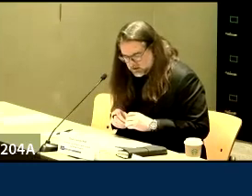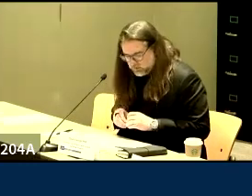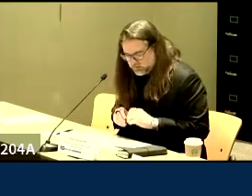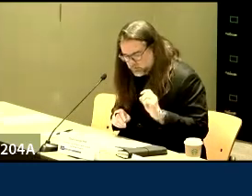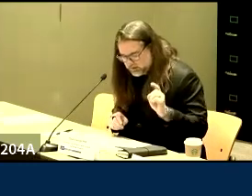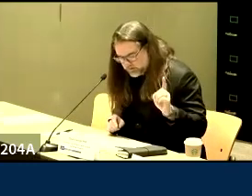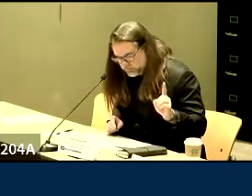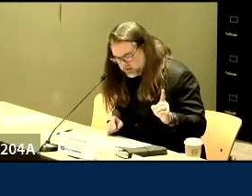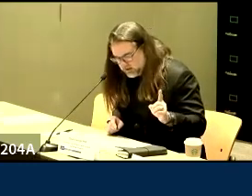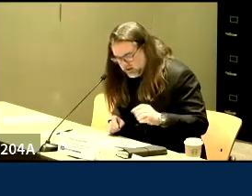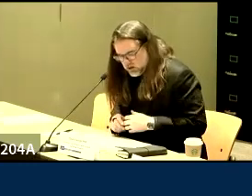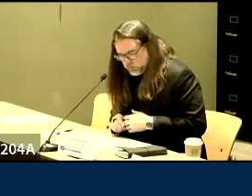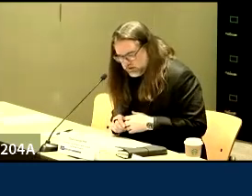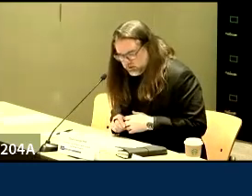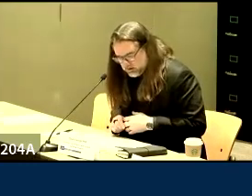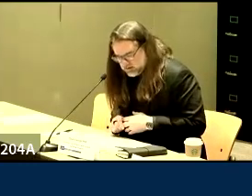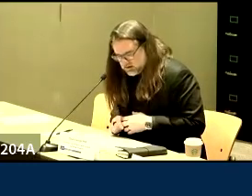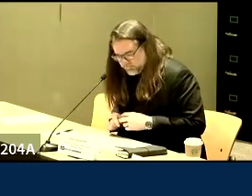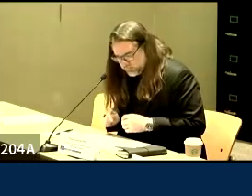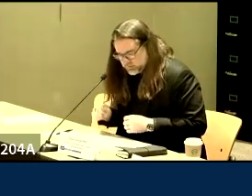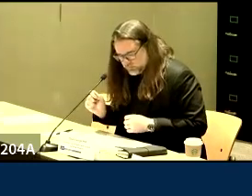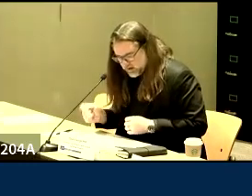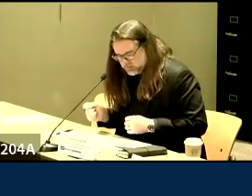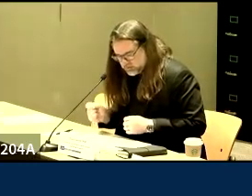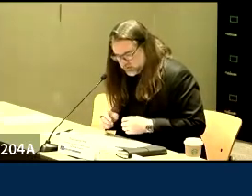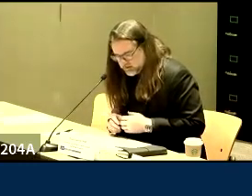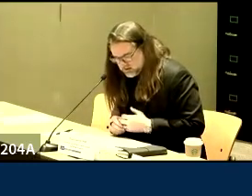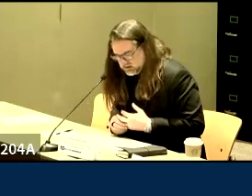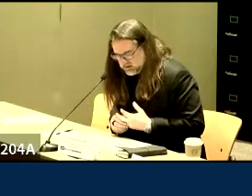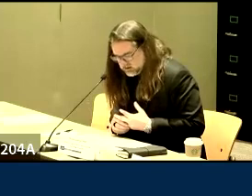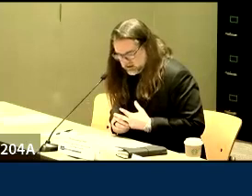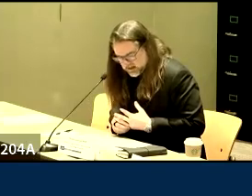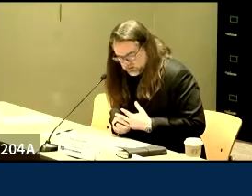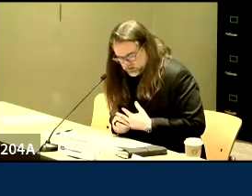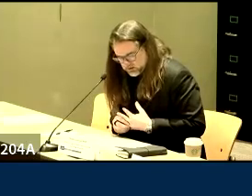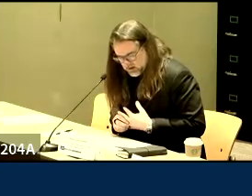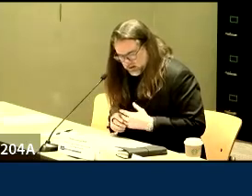In October of 2023, we released the first Respiratory Disease Season Outlook,